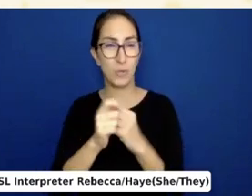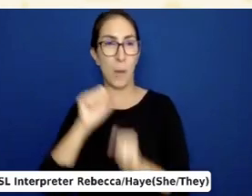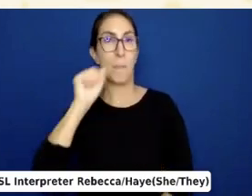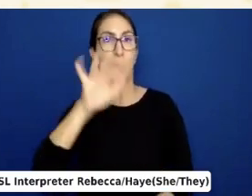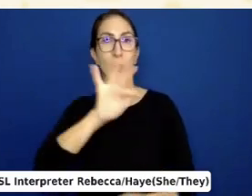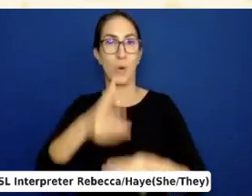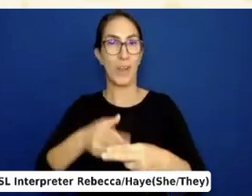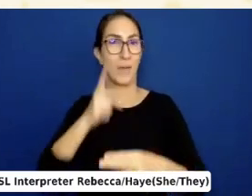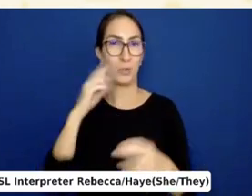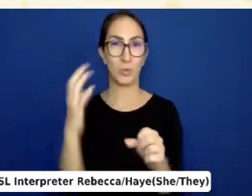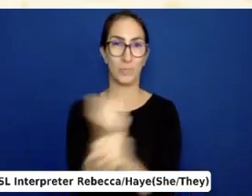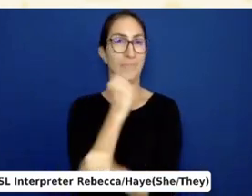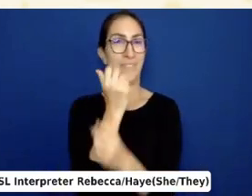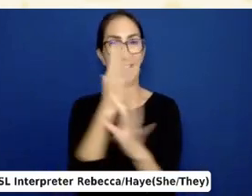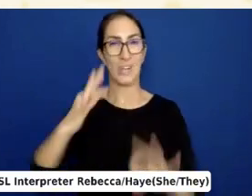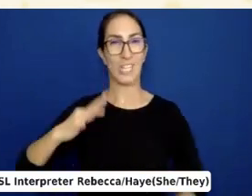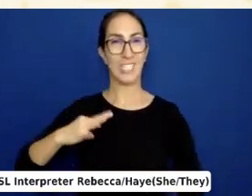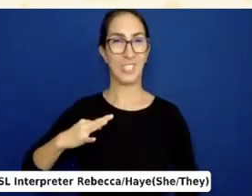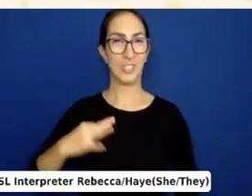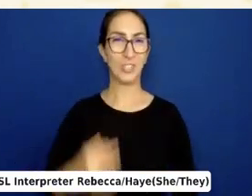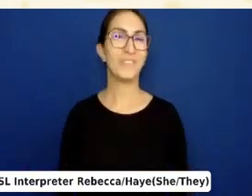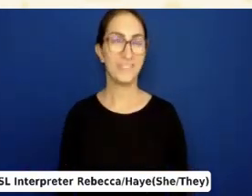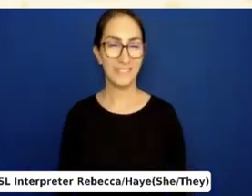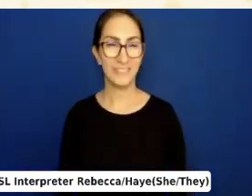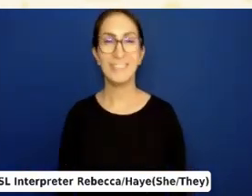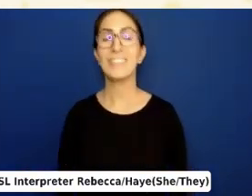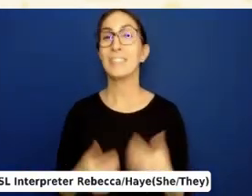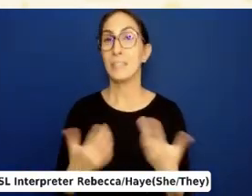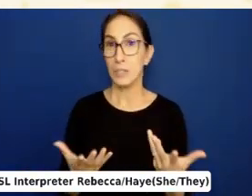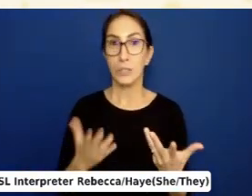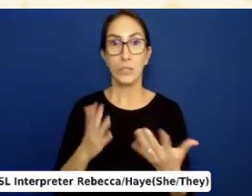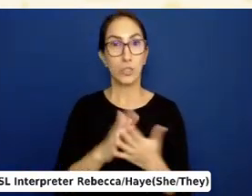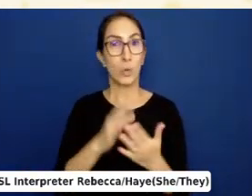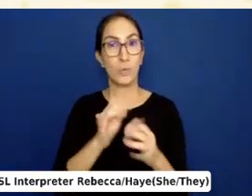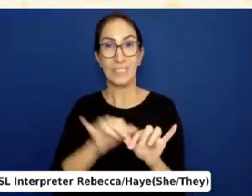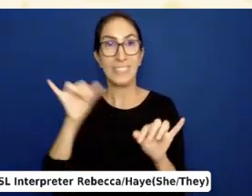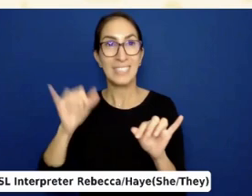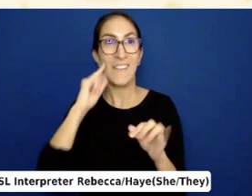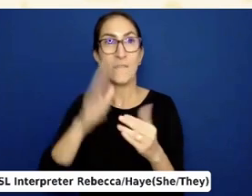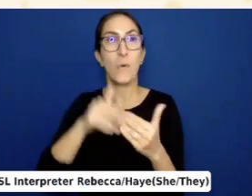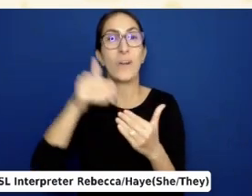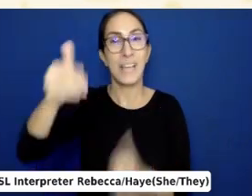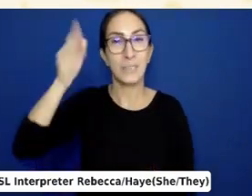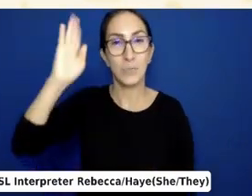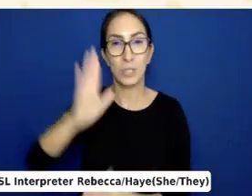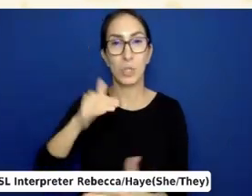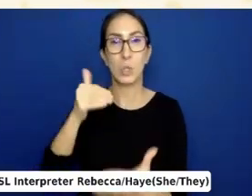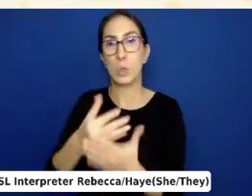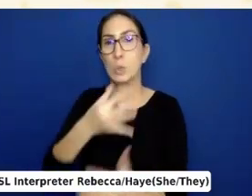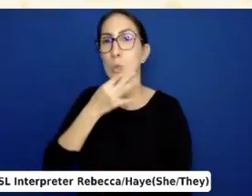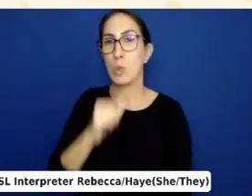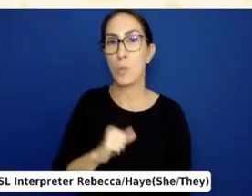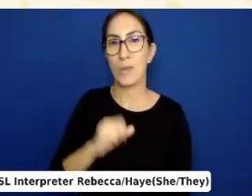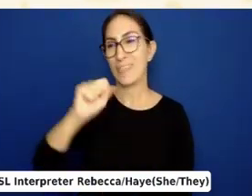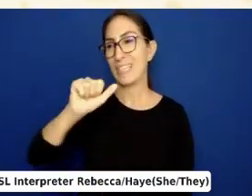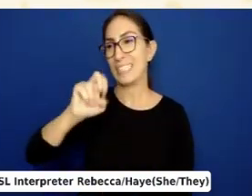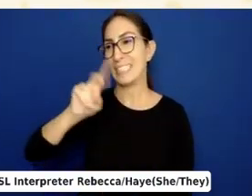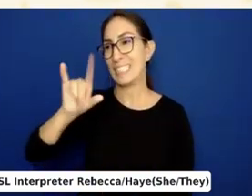Stay tuned for Go Beyond Checklists to Build a Great Course Learning Experience, coming up with Sandi Gauder at 7 pm UTC.